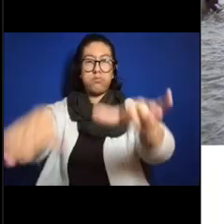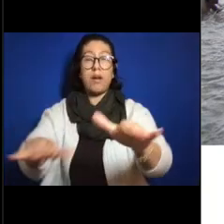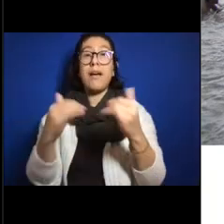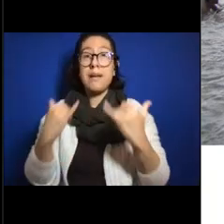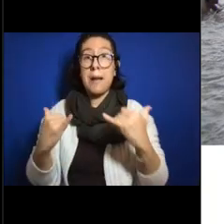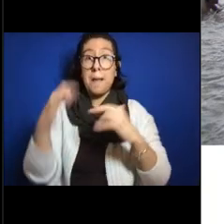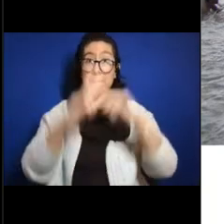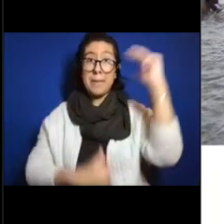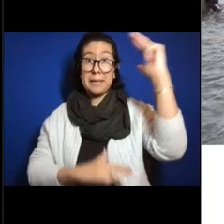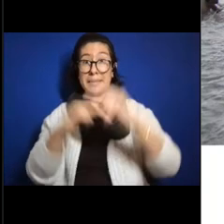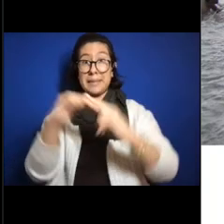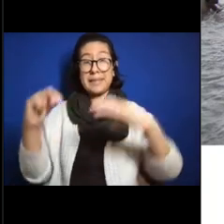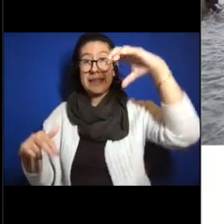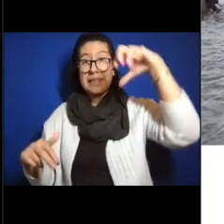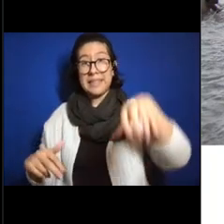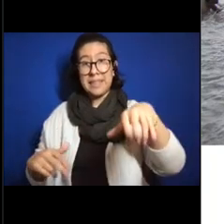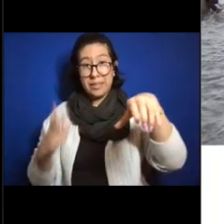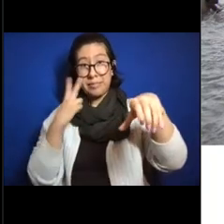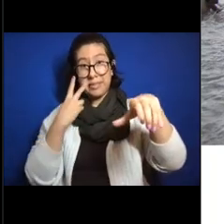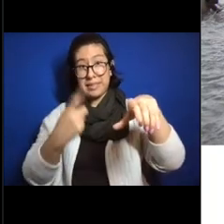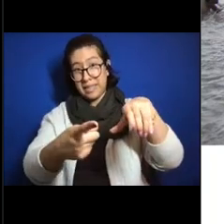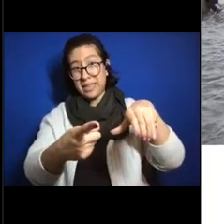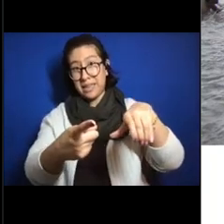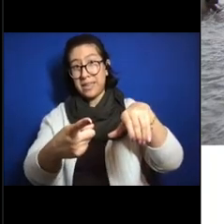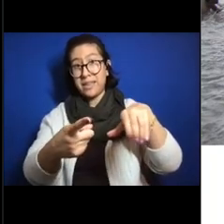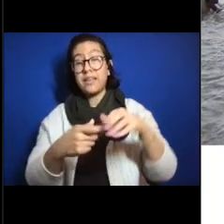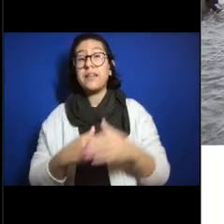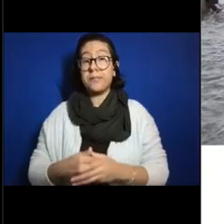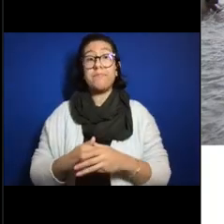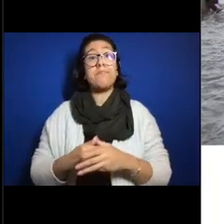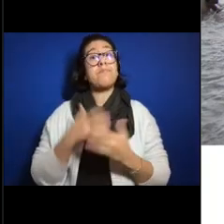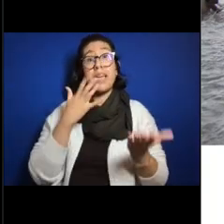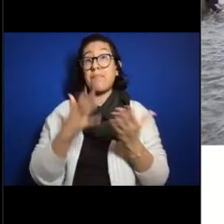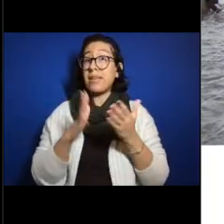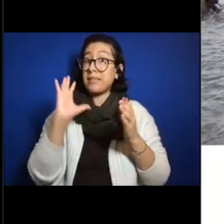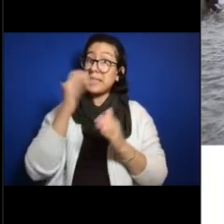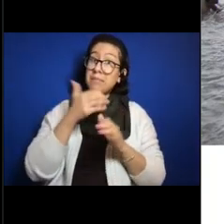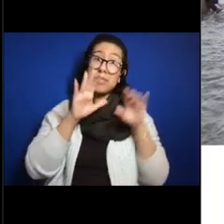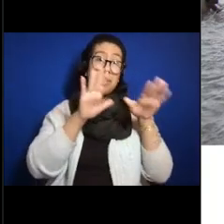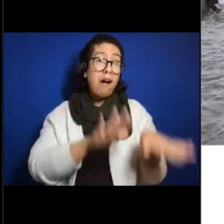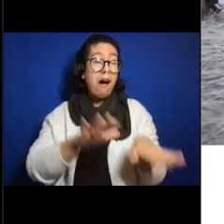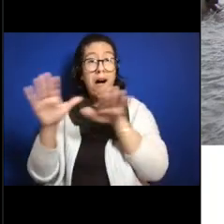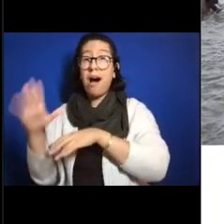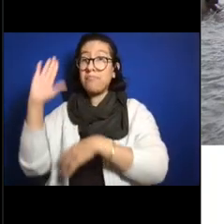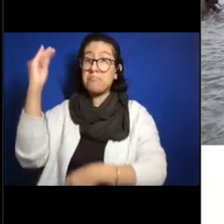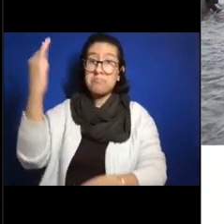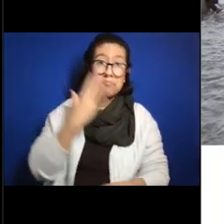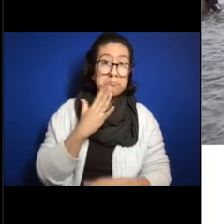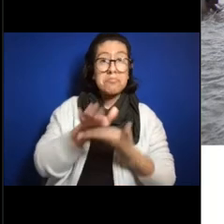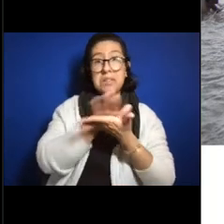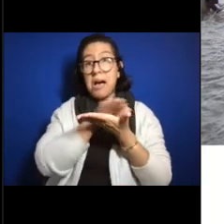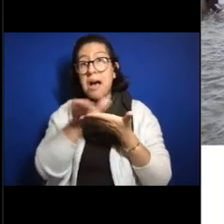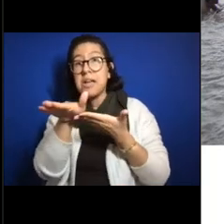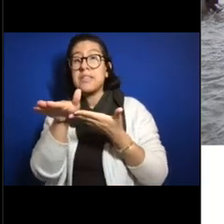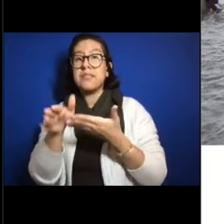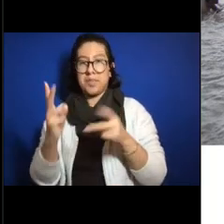and so even on a calm day, like these two pictures are showing pretty calm ocean conditions. We're looking at the South shore of O'ahu